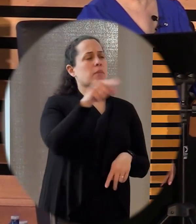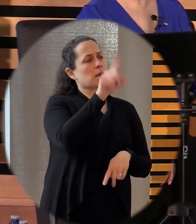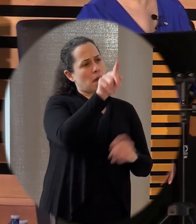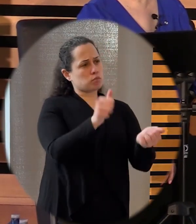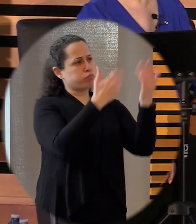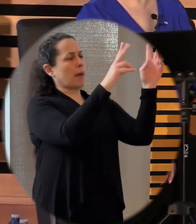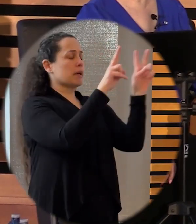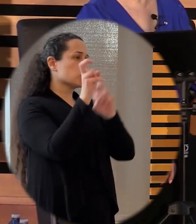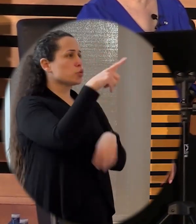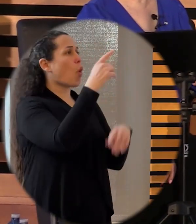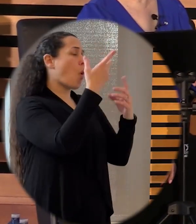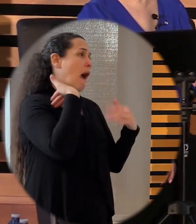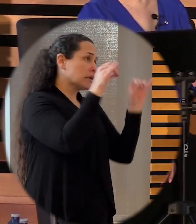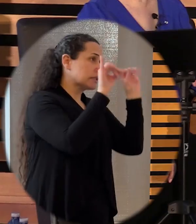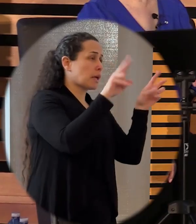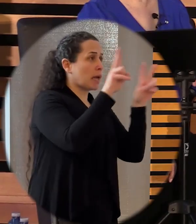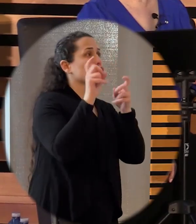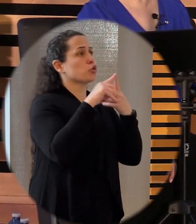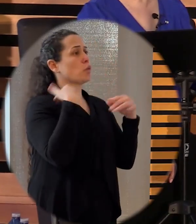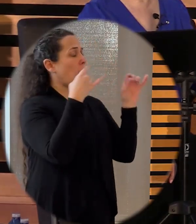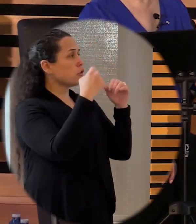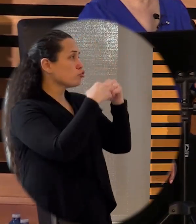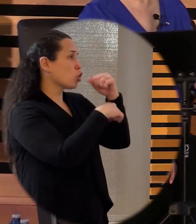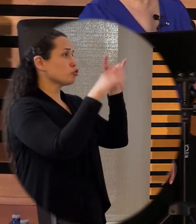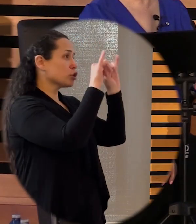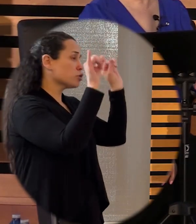issues that need to be addressed structurally and systemically. So all of the protections